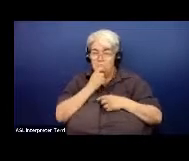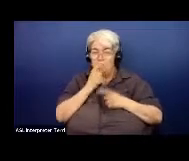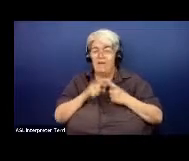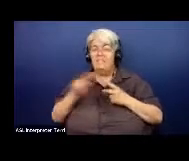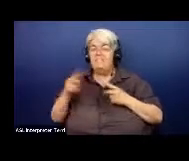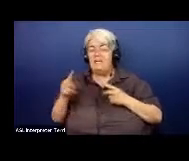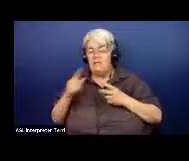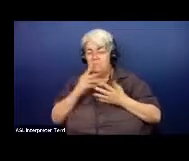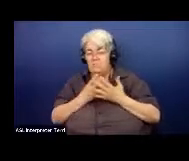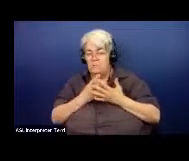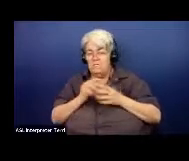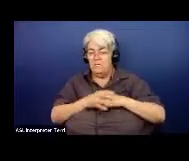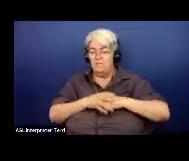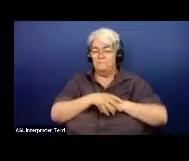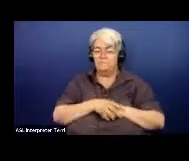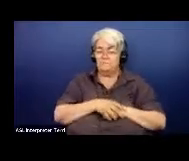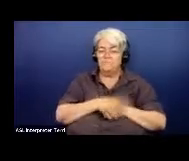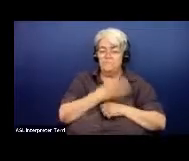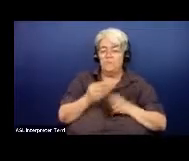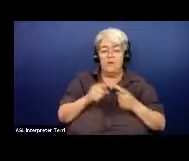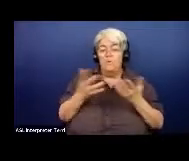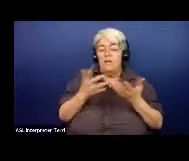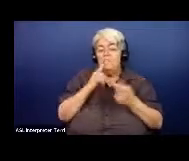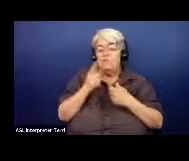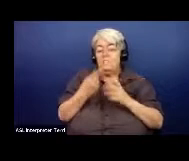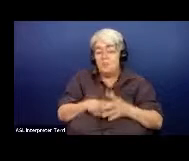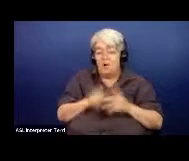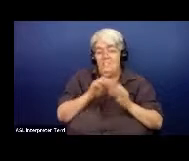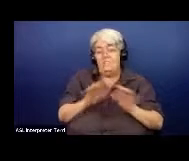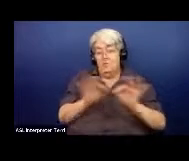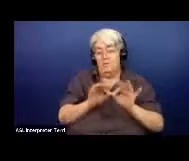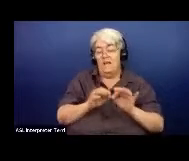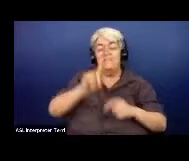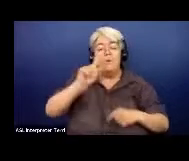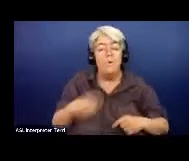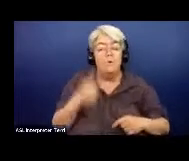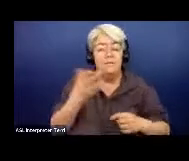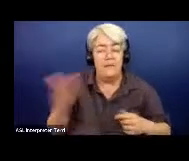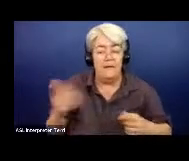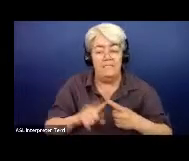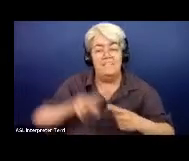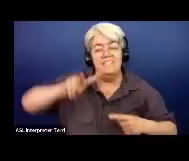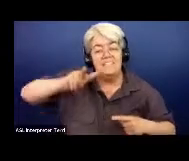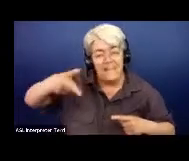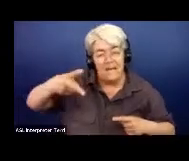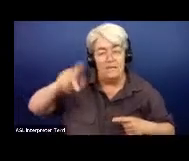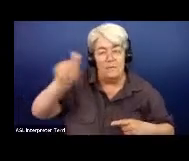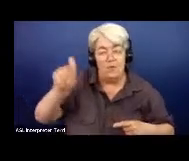Whatever we start is important. The only caveat is the second bullet. If we only screen for